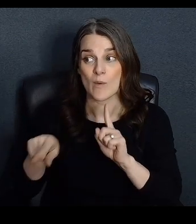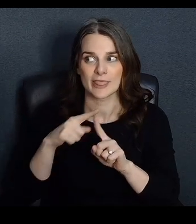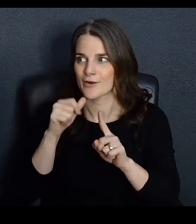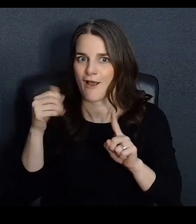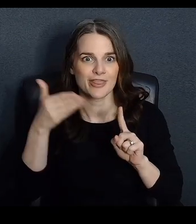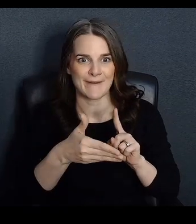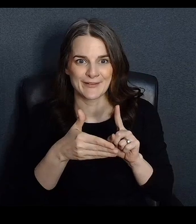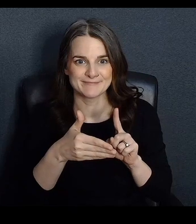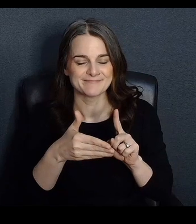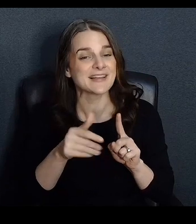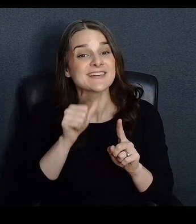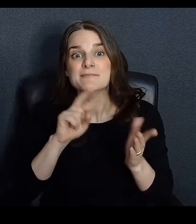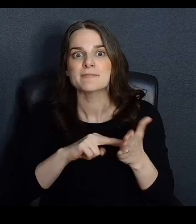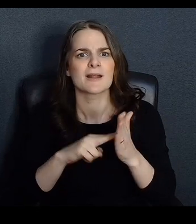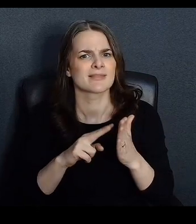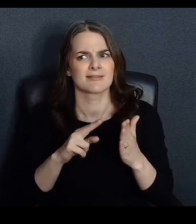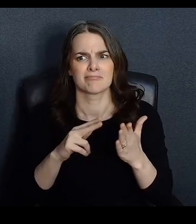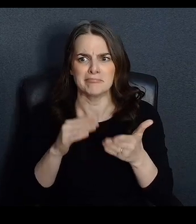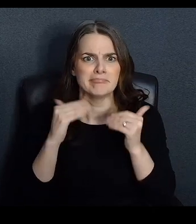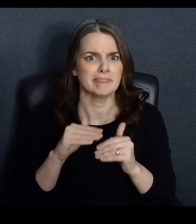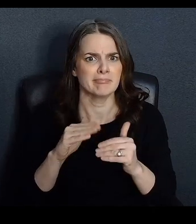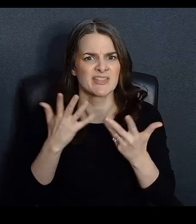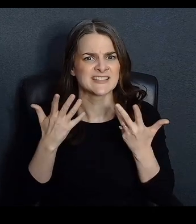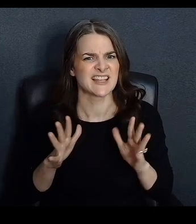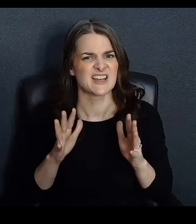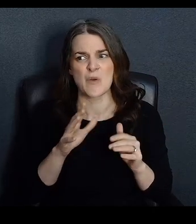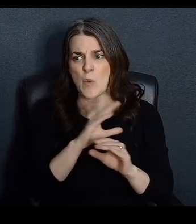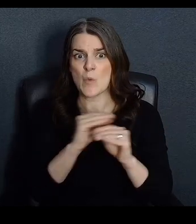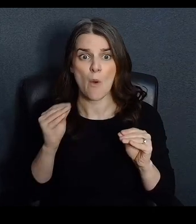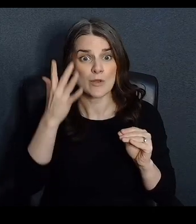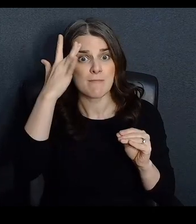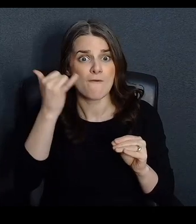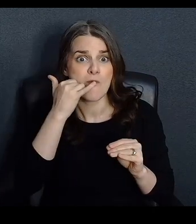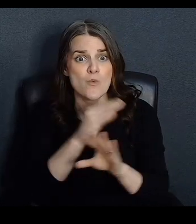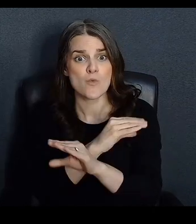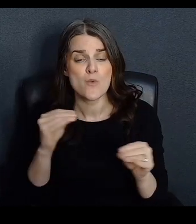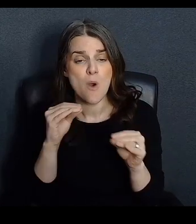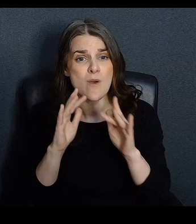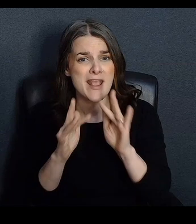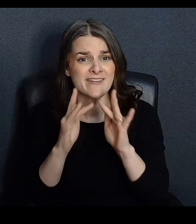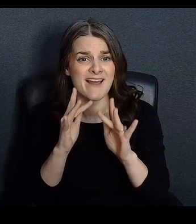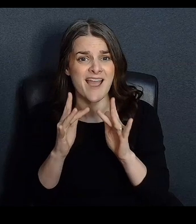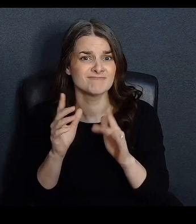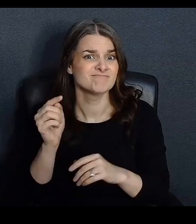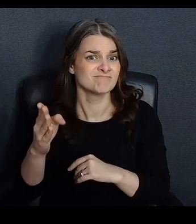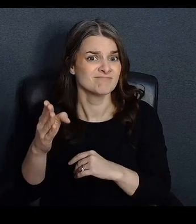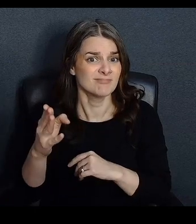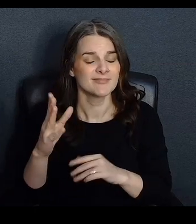But that doesn't mean that there aren't other organizational supports for people who don't own smartphones, or don't have wifi access.